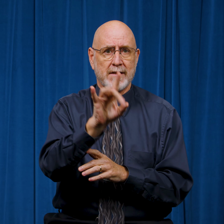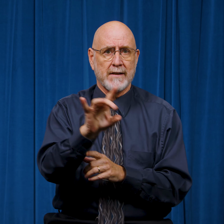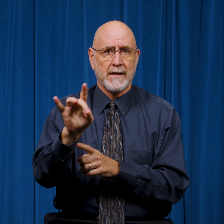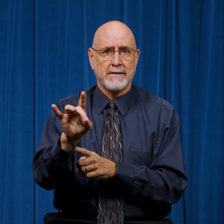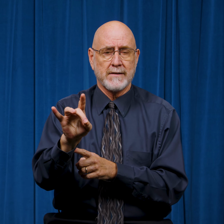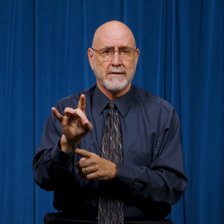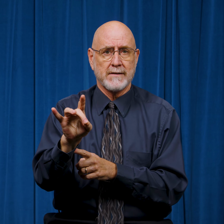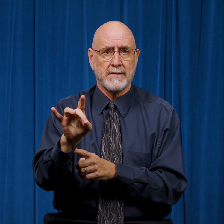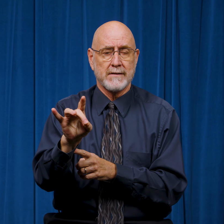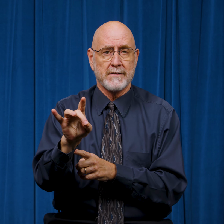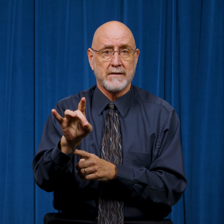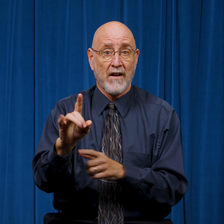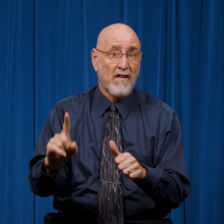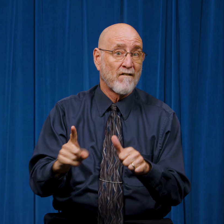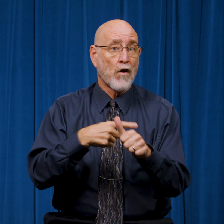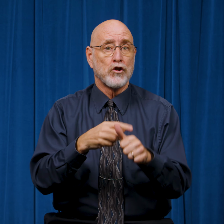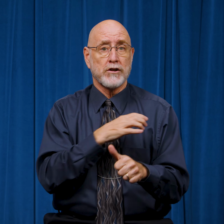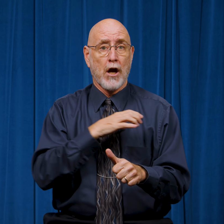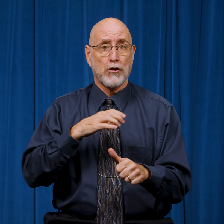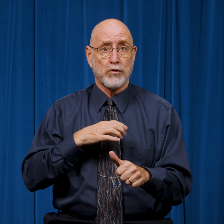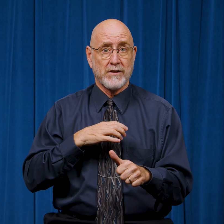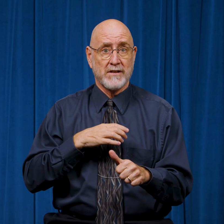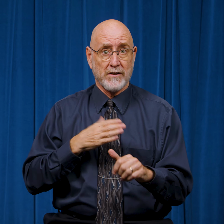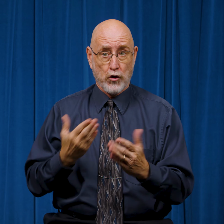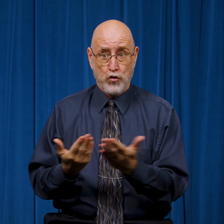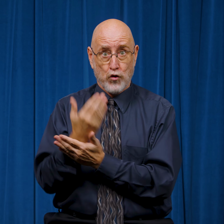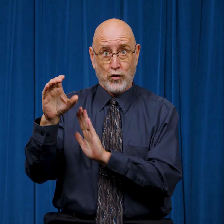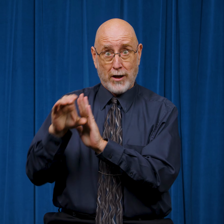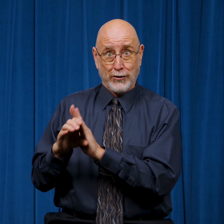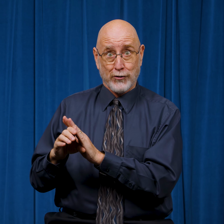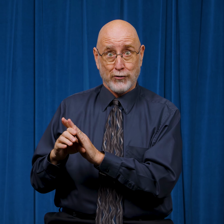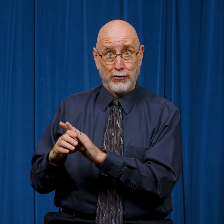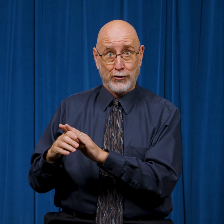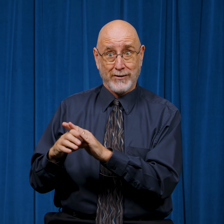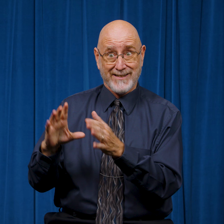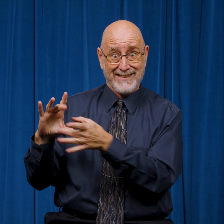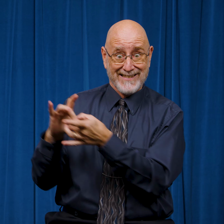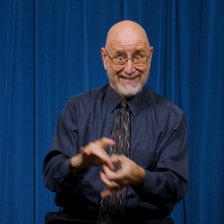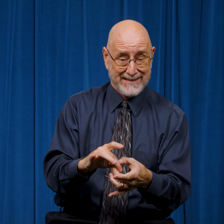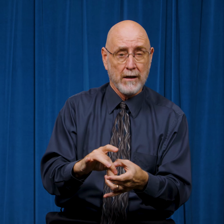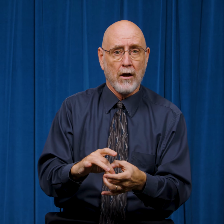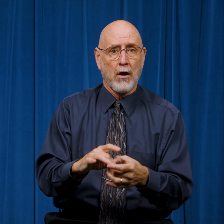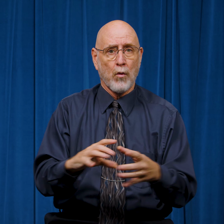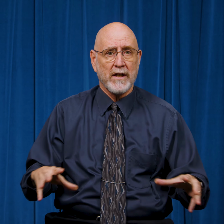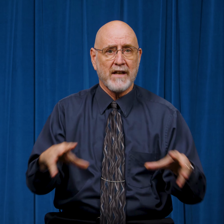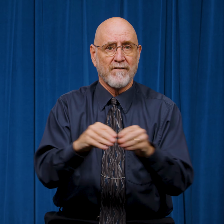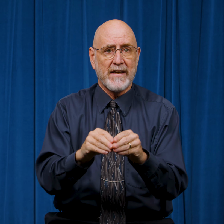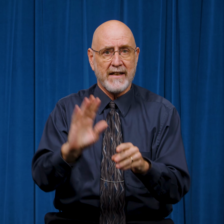and then the first Congress under this new Constitution would convene in Federal Hall,